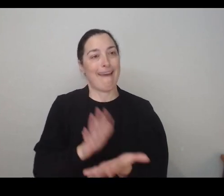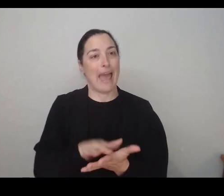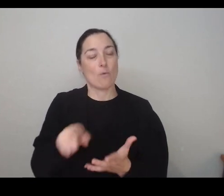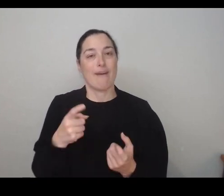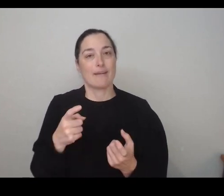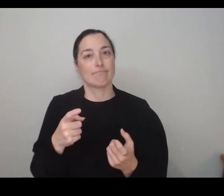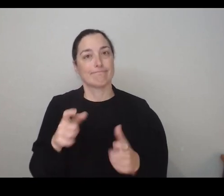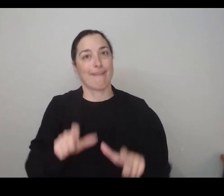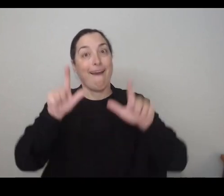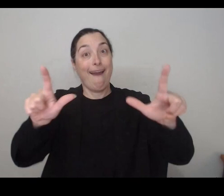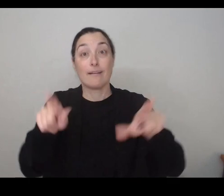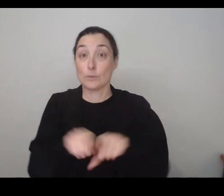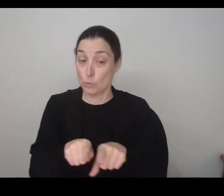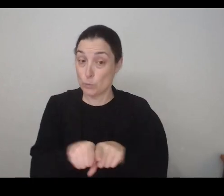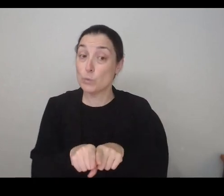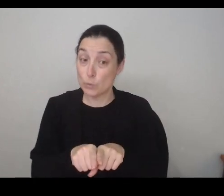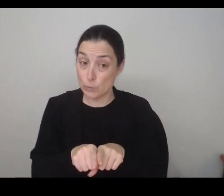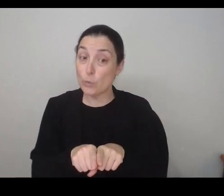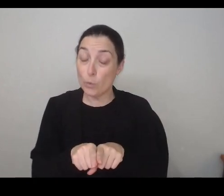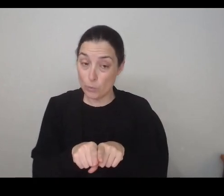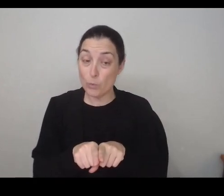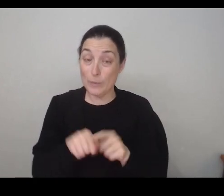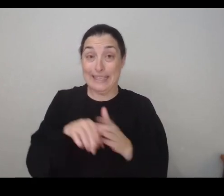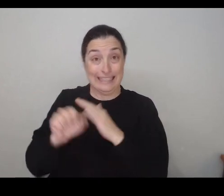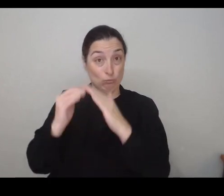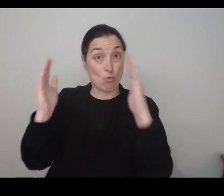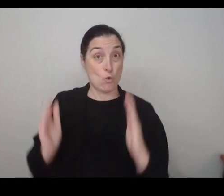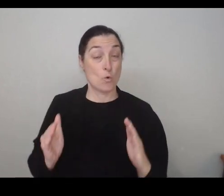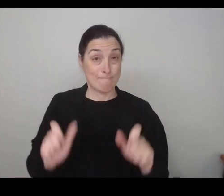in the Maison du Jouir. In the Maison du Jouir, Degas was surrounded